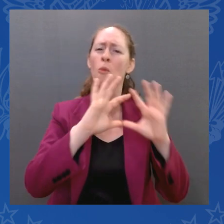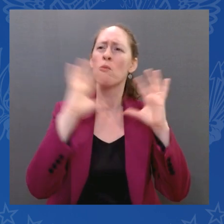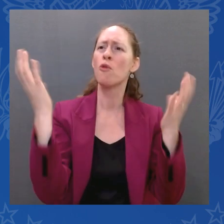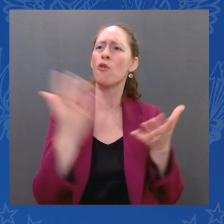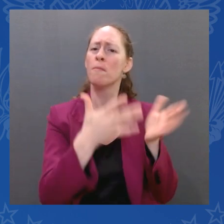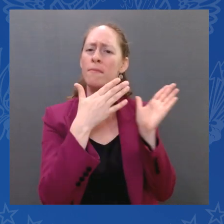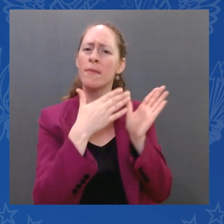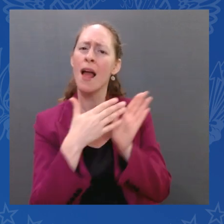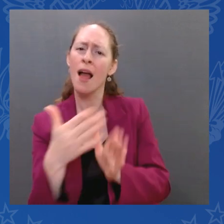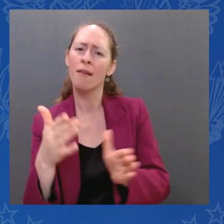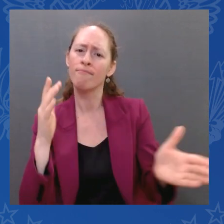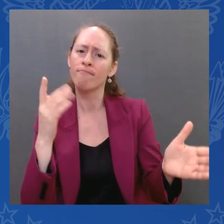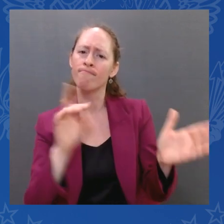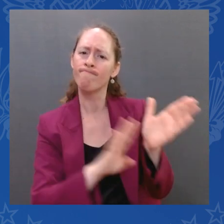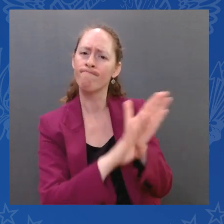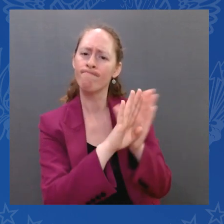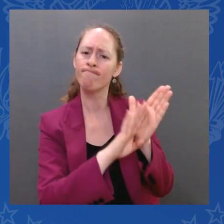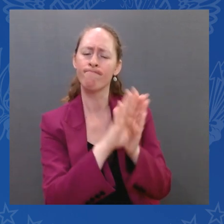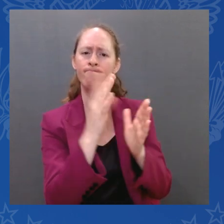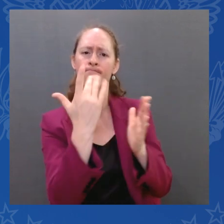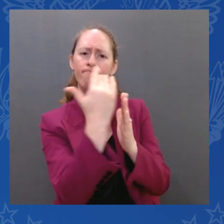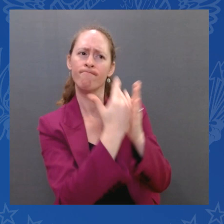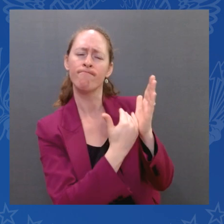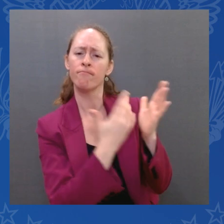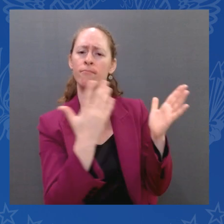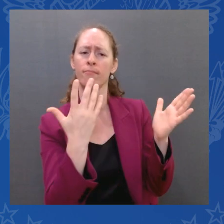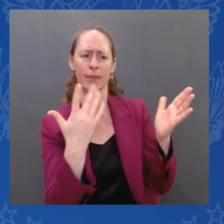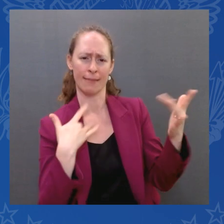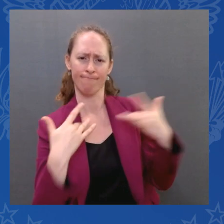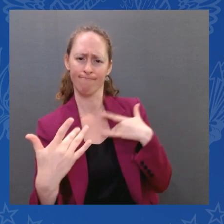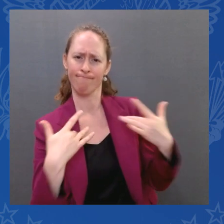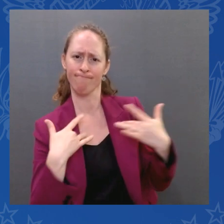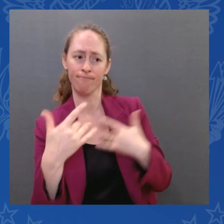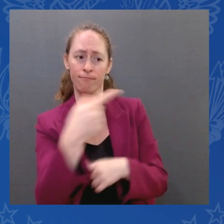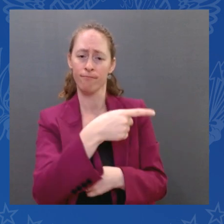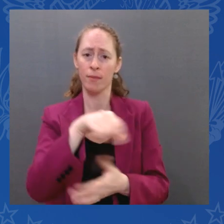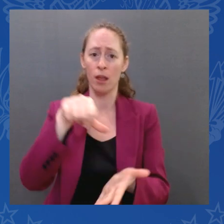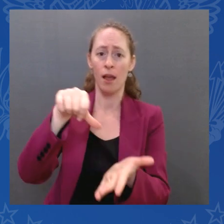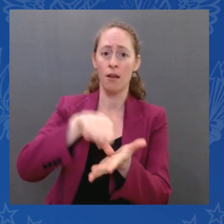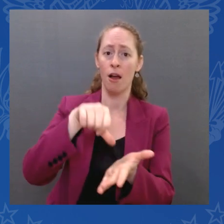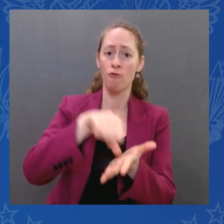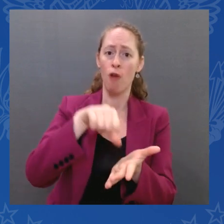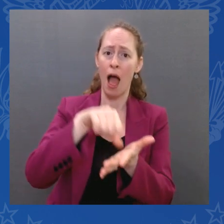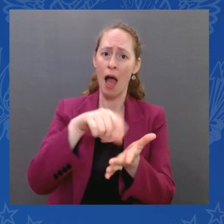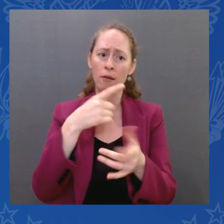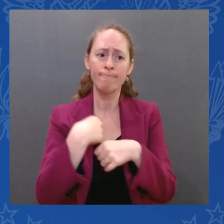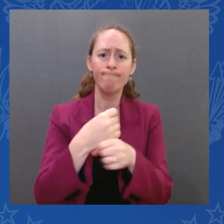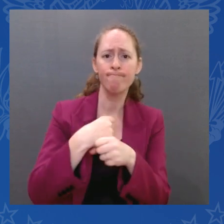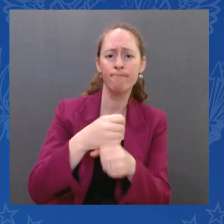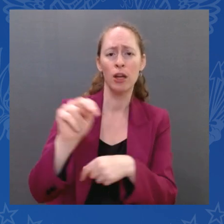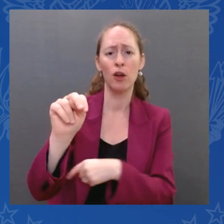There will be time for all of that. Right now, we are simply happy to see you, Mr. President.